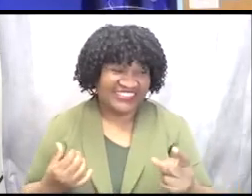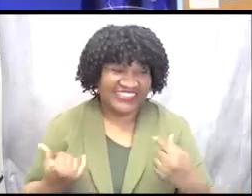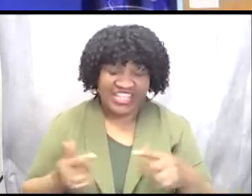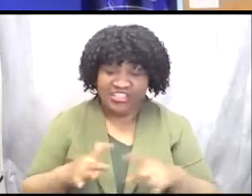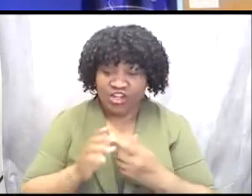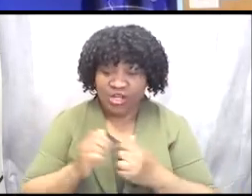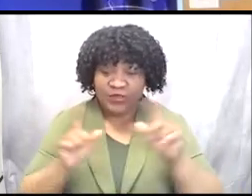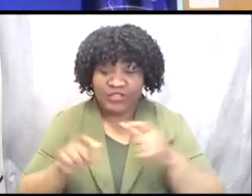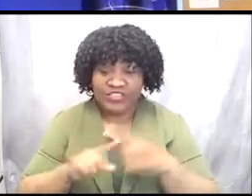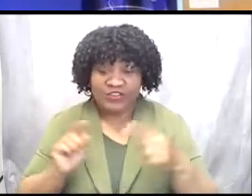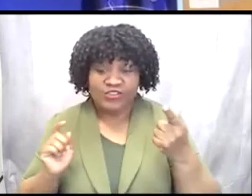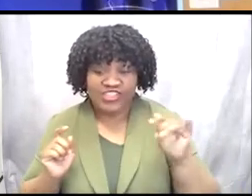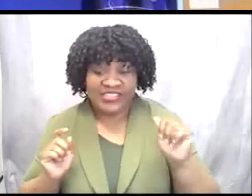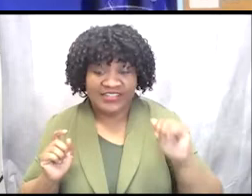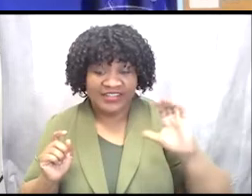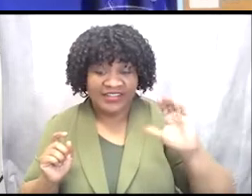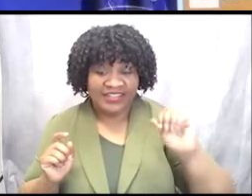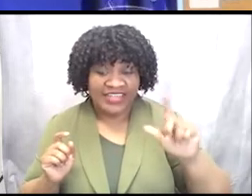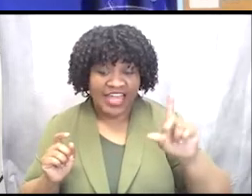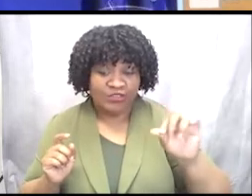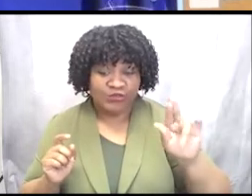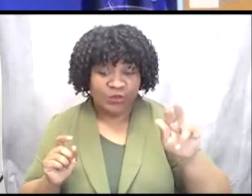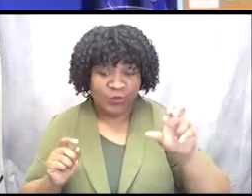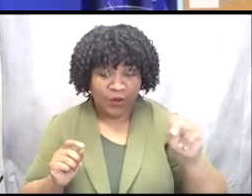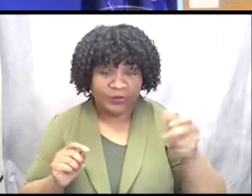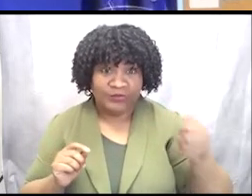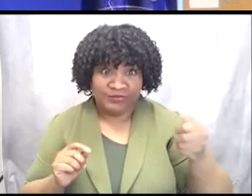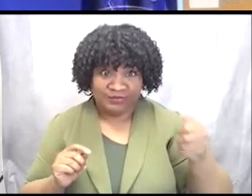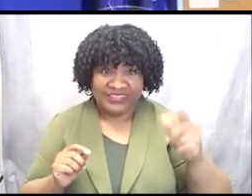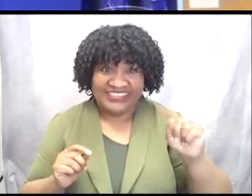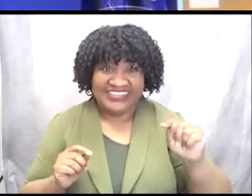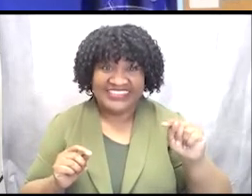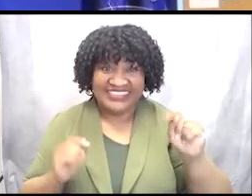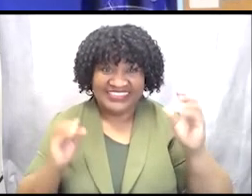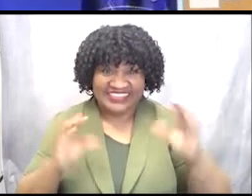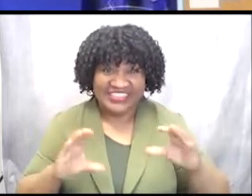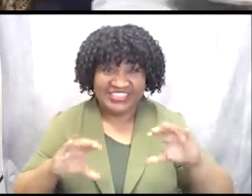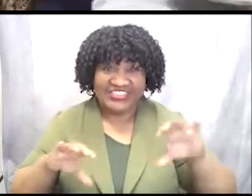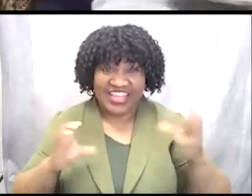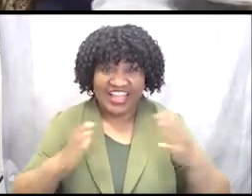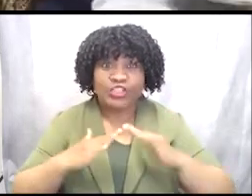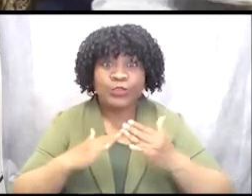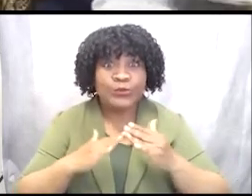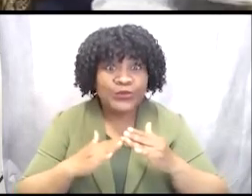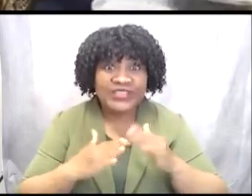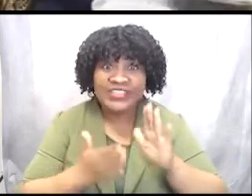starting with a question from Jia Calderon, who is a Teachers College Community School student.